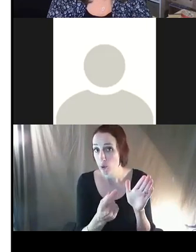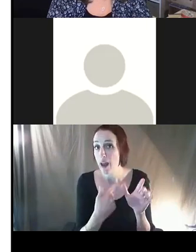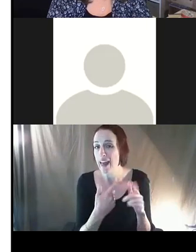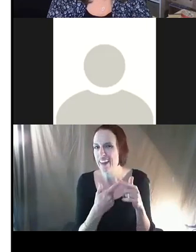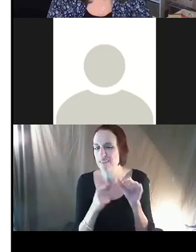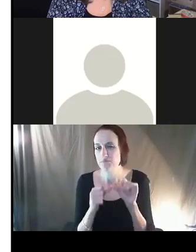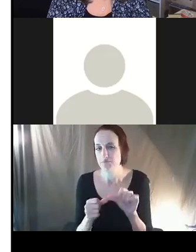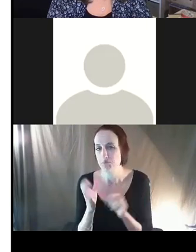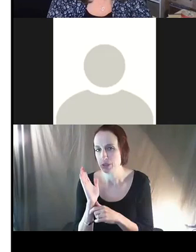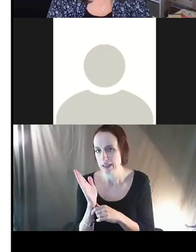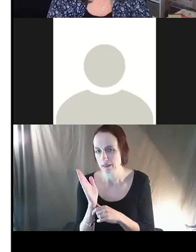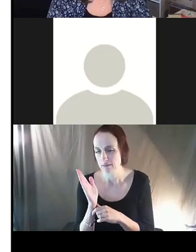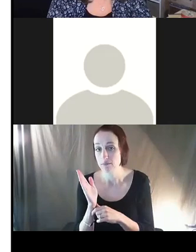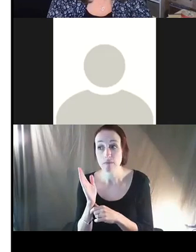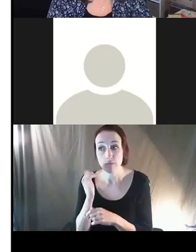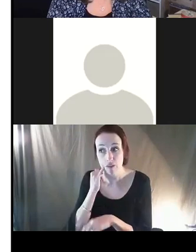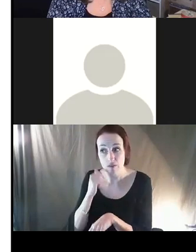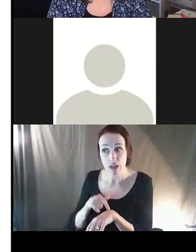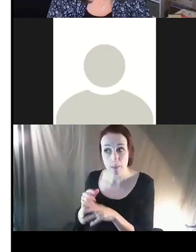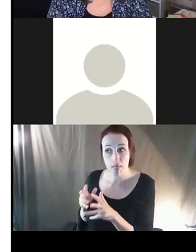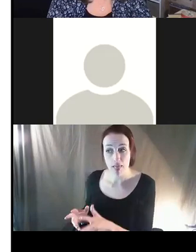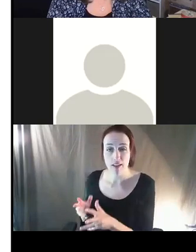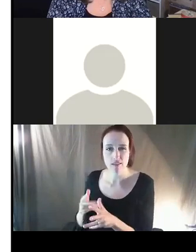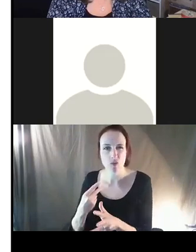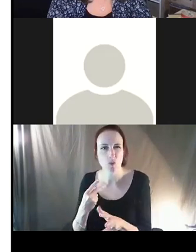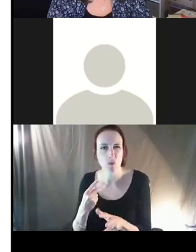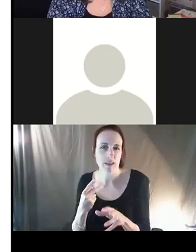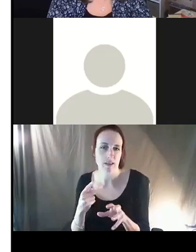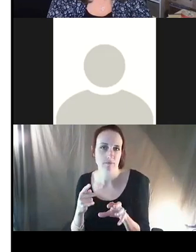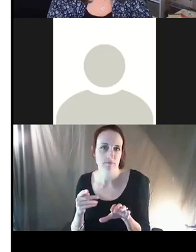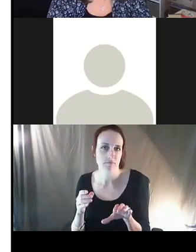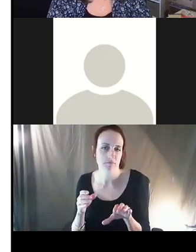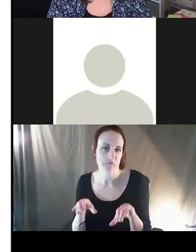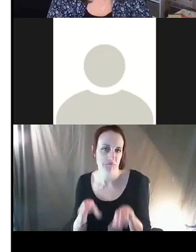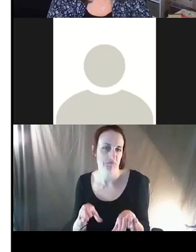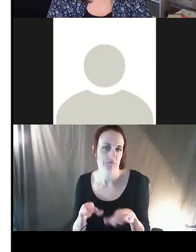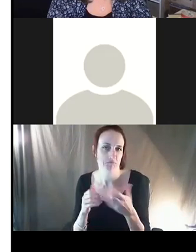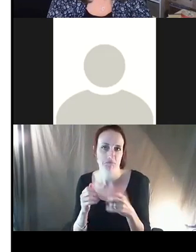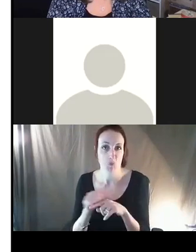If we have time, we will come back and work on an activity together. You can do this on your own for homework if we